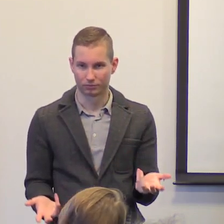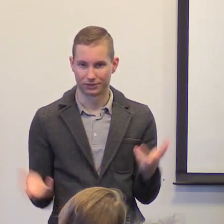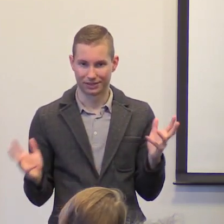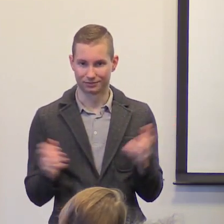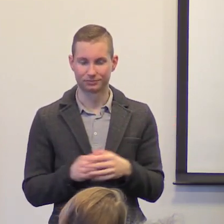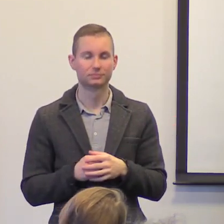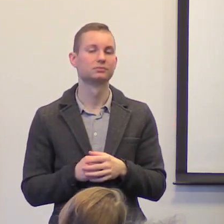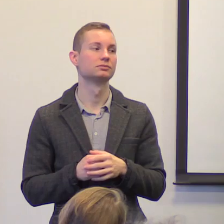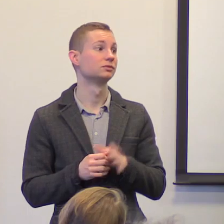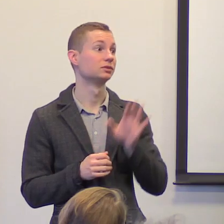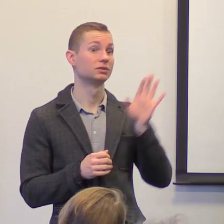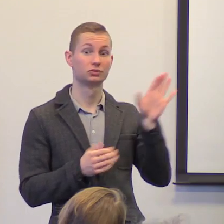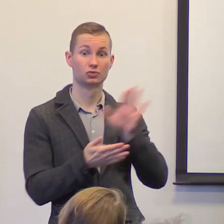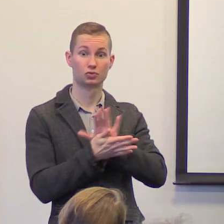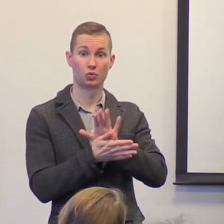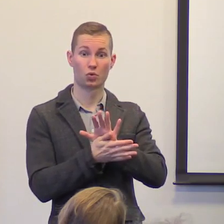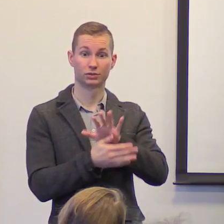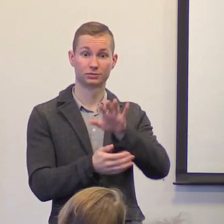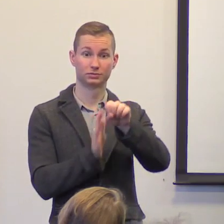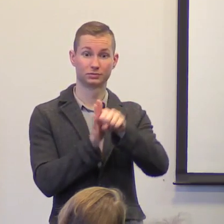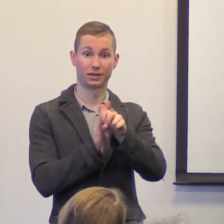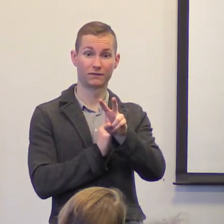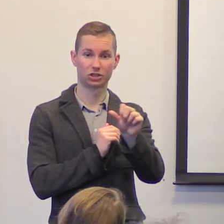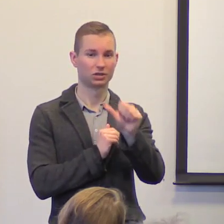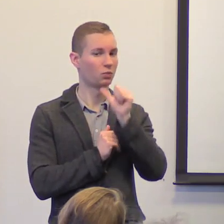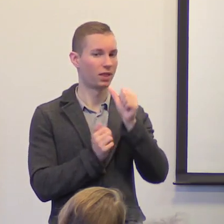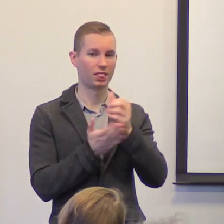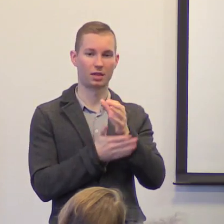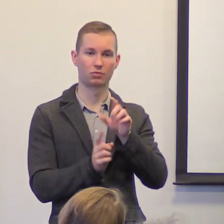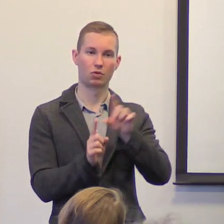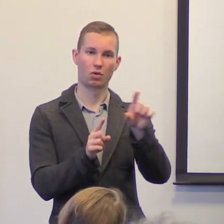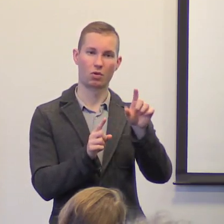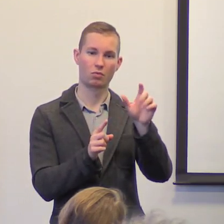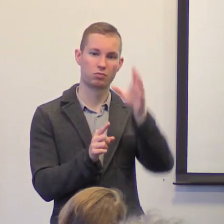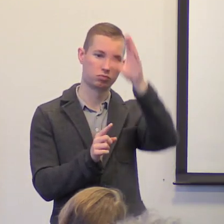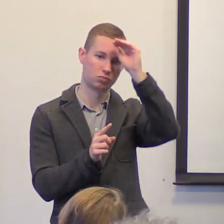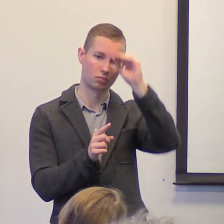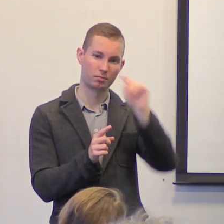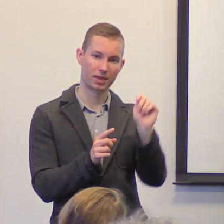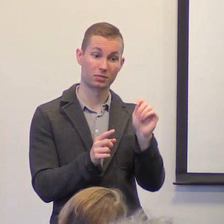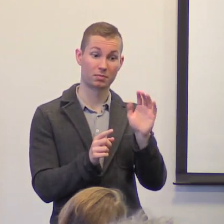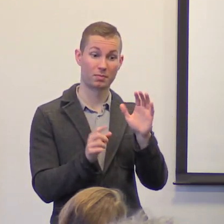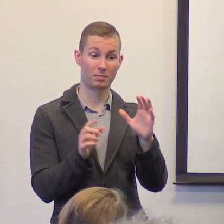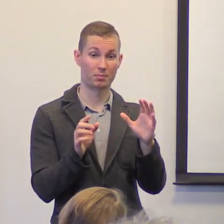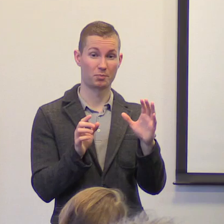But his school in Virginia would not let him go to the boys room because on his birth certificate, it says he's a girl.